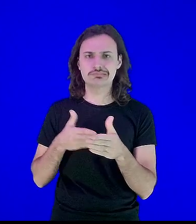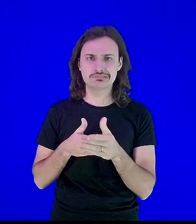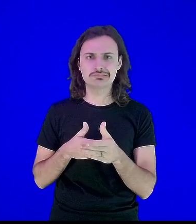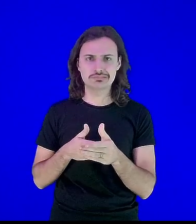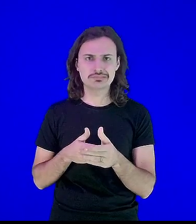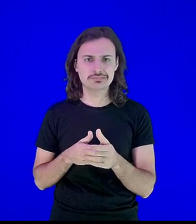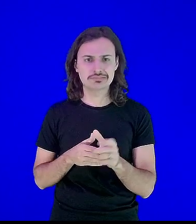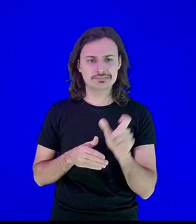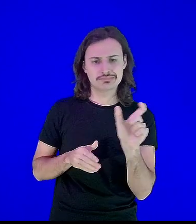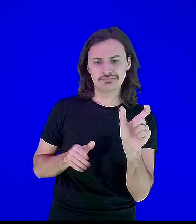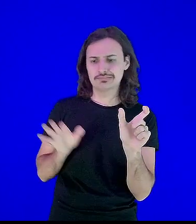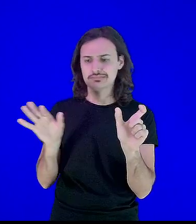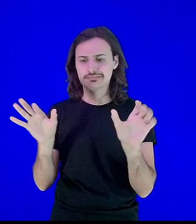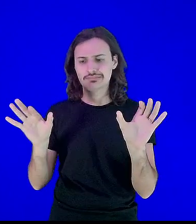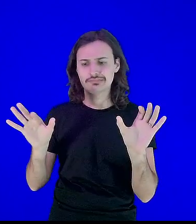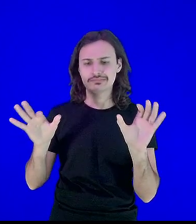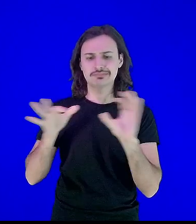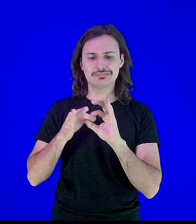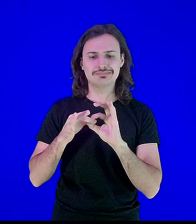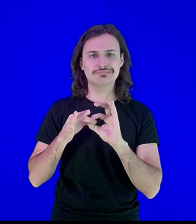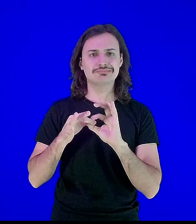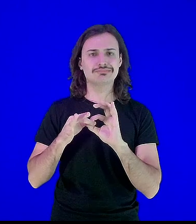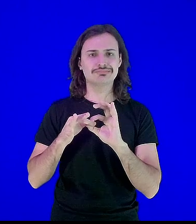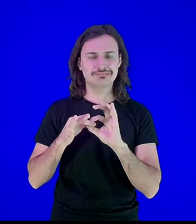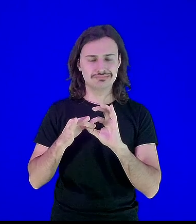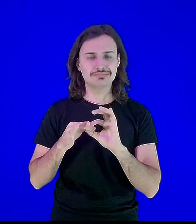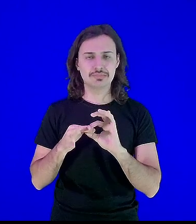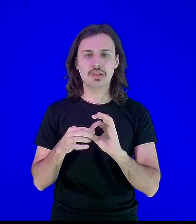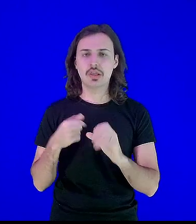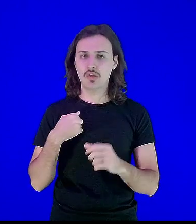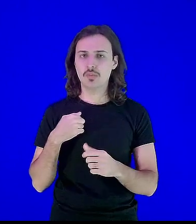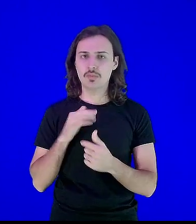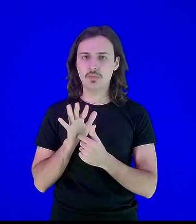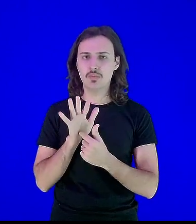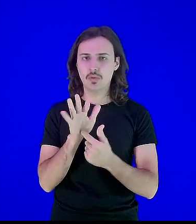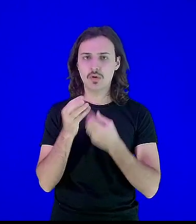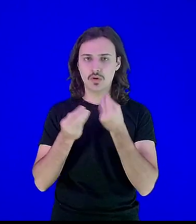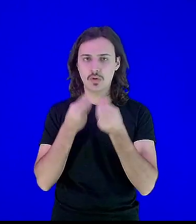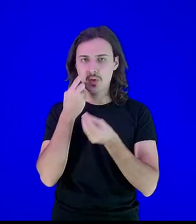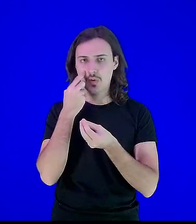let me share with you how I did it let me go to the code